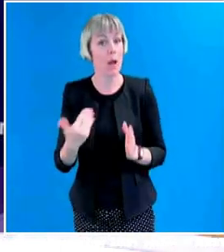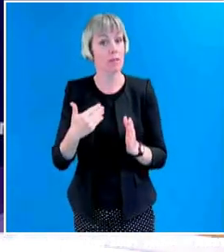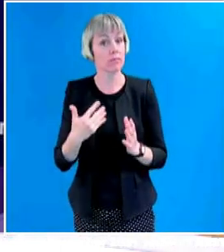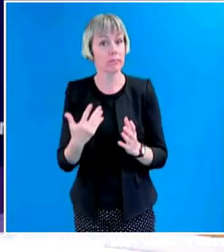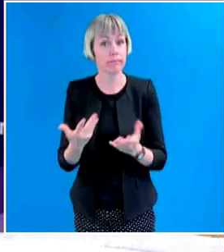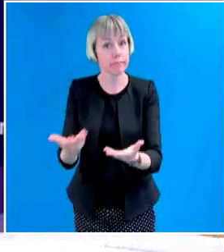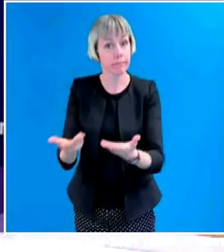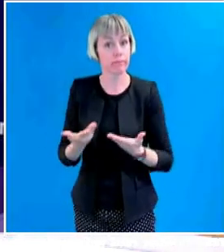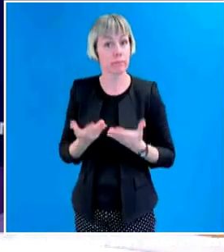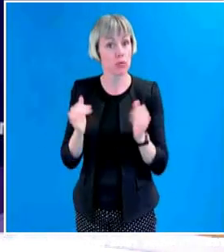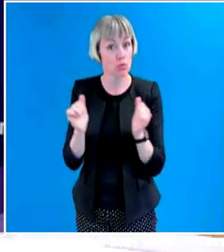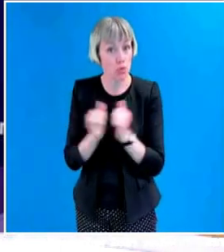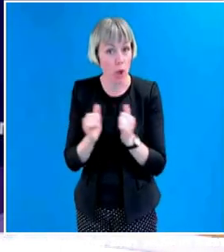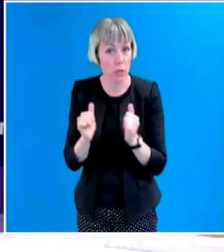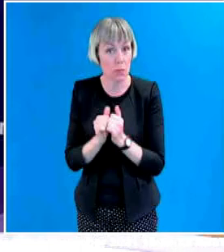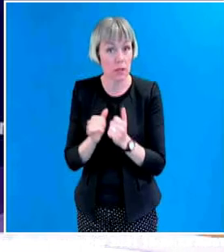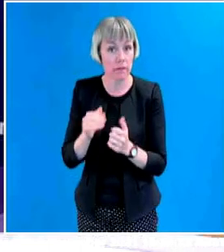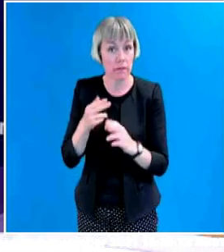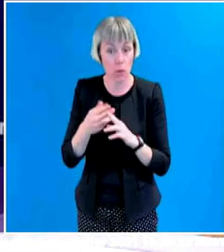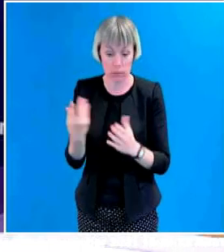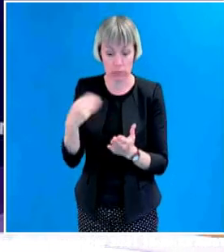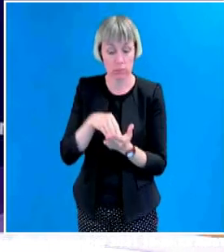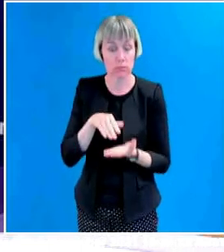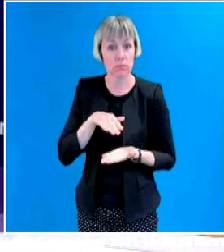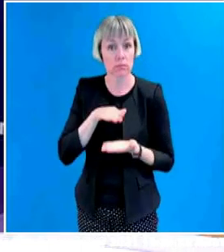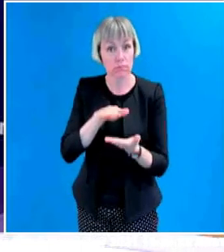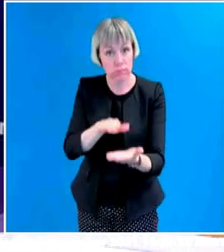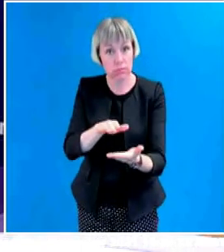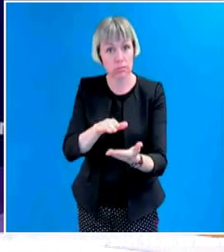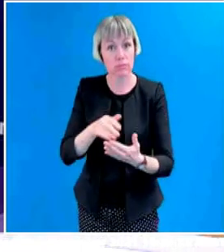wish to have tendered, apart from Mr Kennett's client?